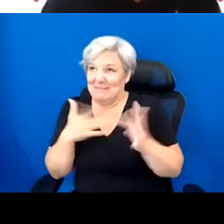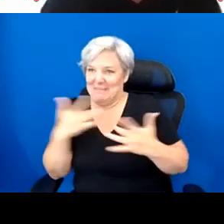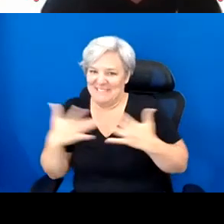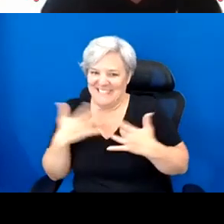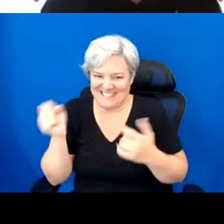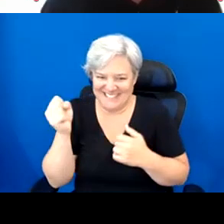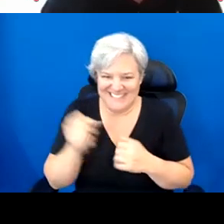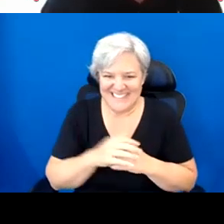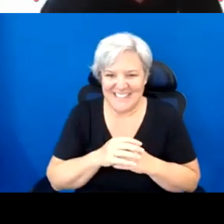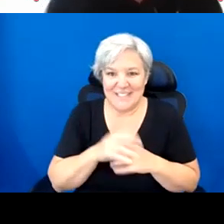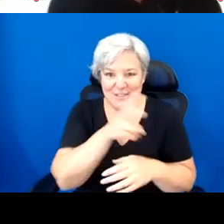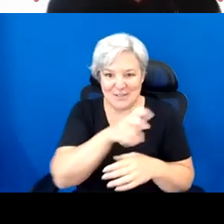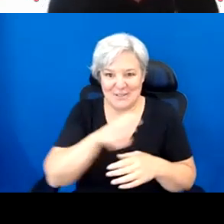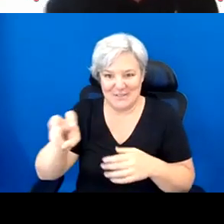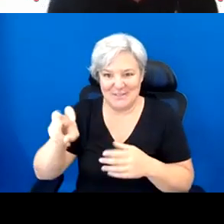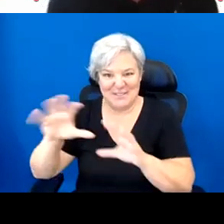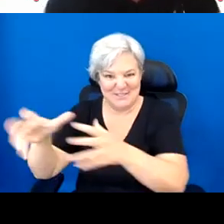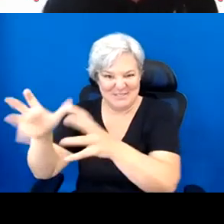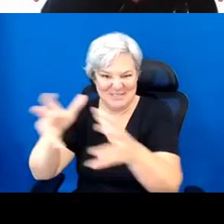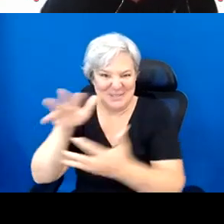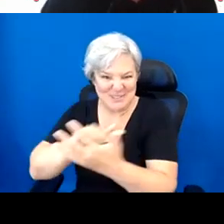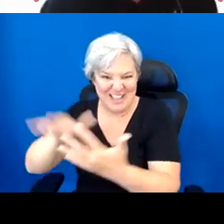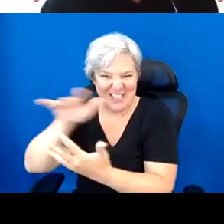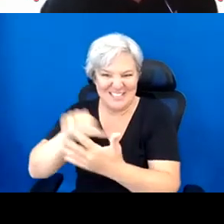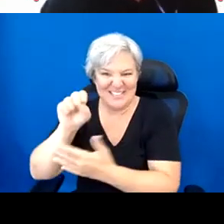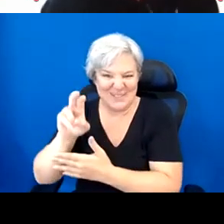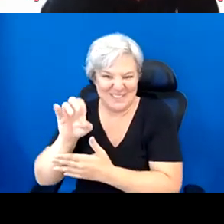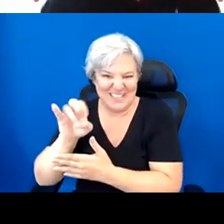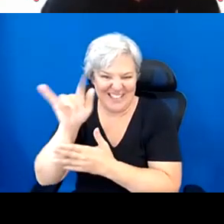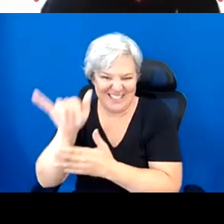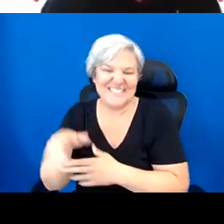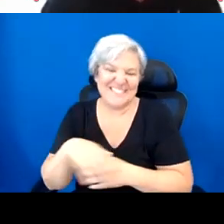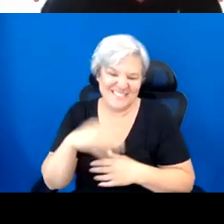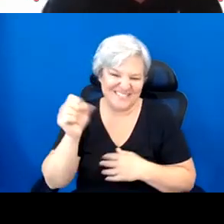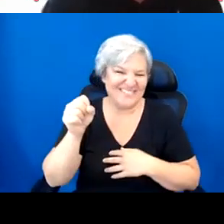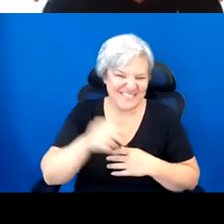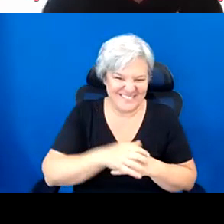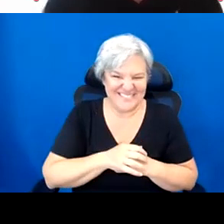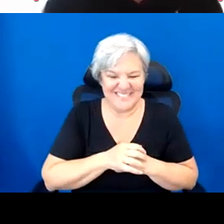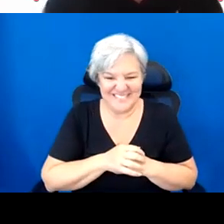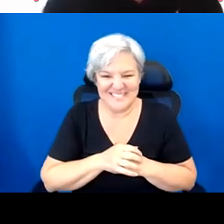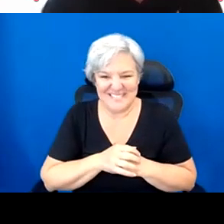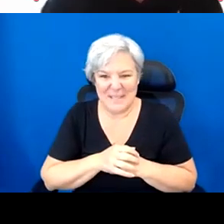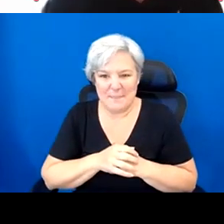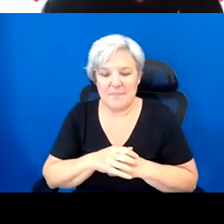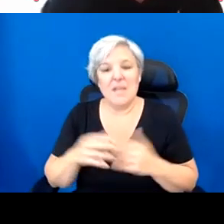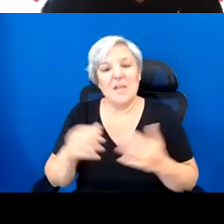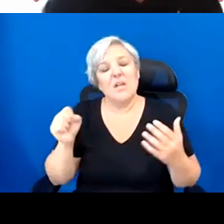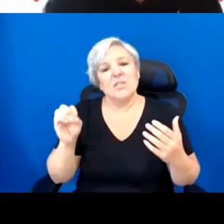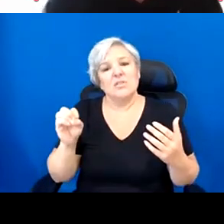So you'll be stepping into those sociology classes. That's going to be really nice. So we have the chat open.